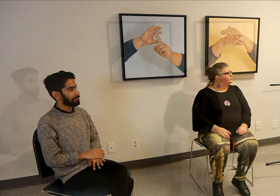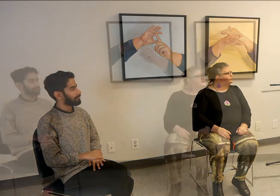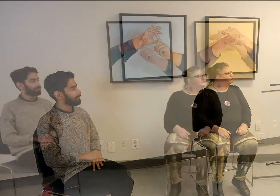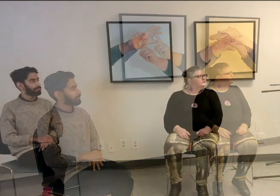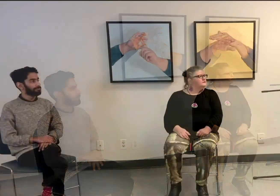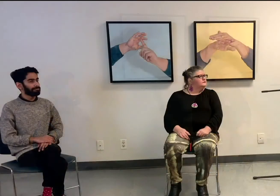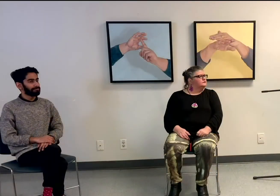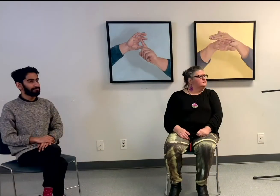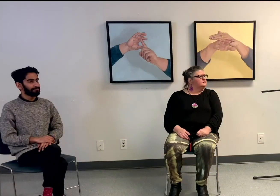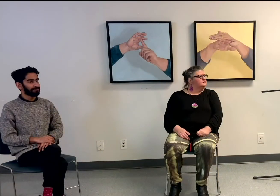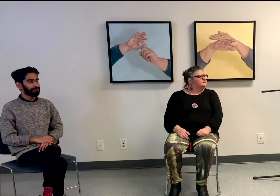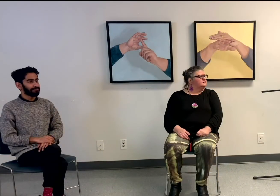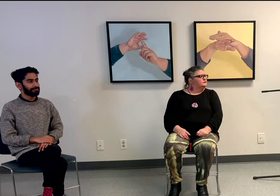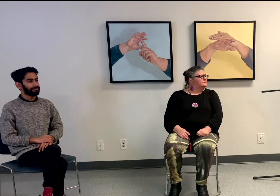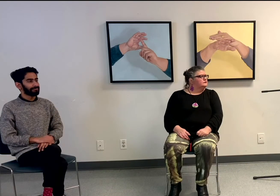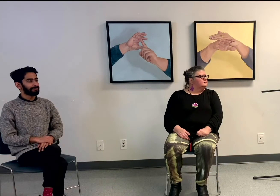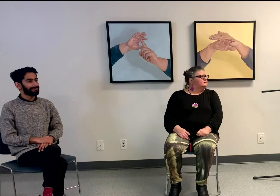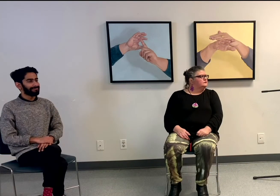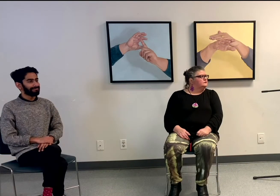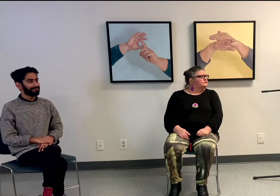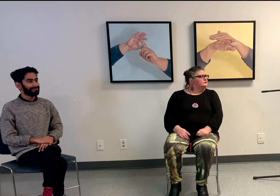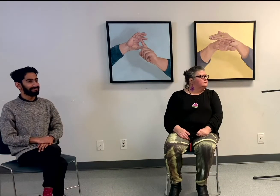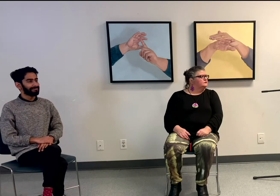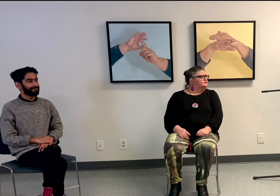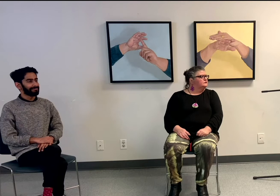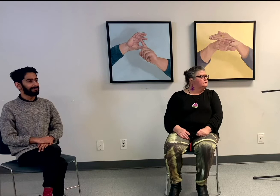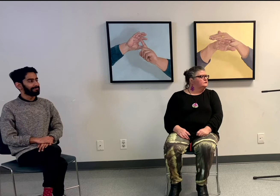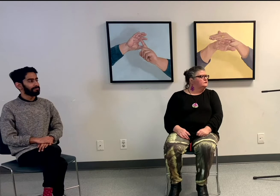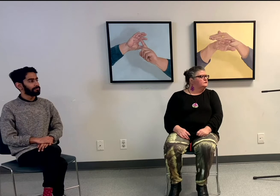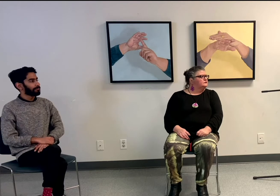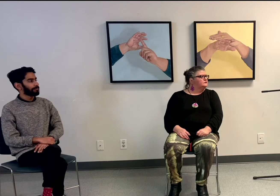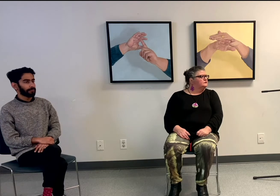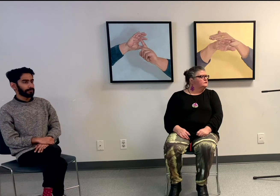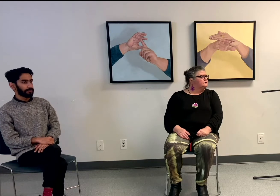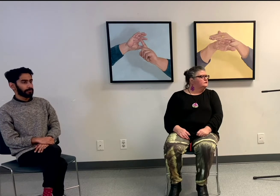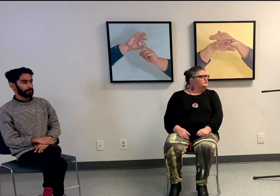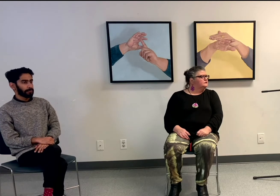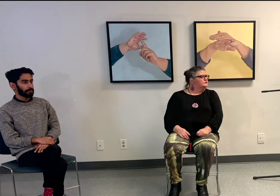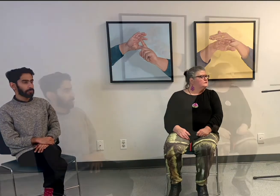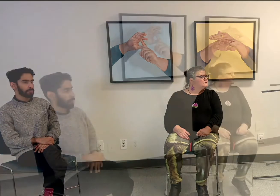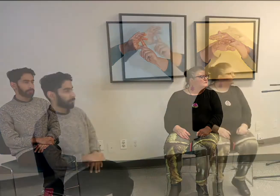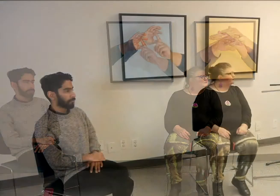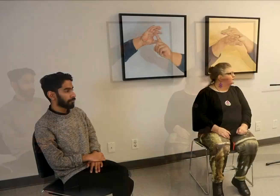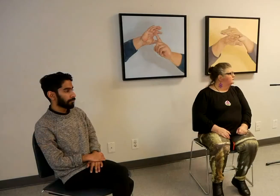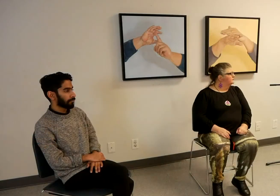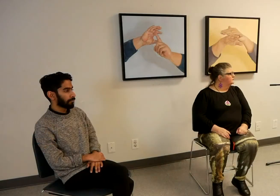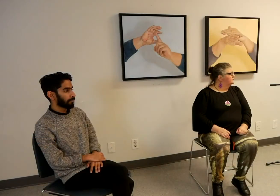I have one more question for you. If I may. If you had to offer something out to us that we can do just as a general society